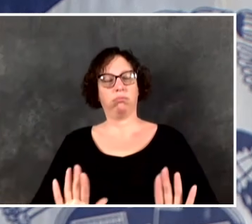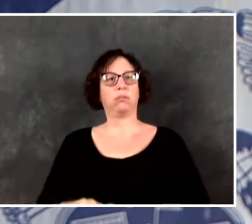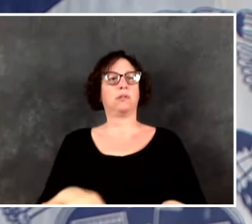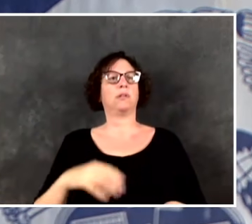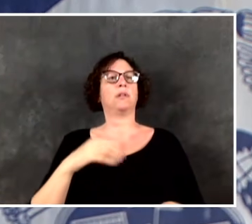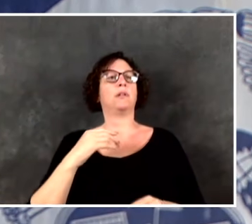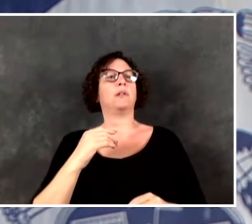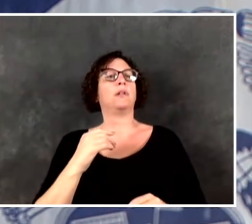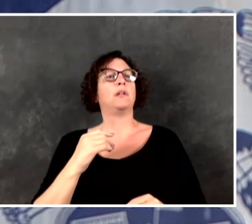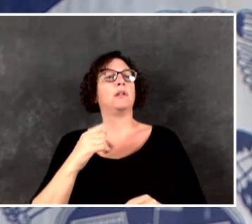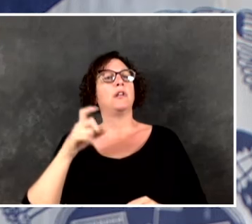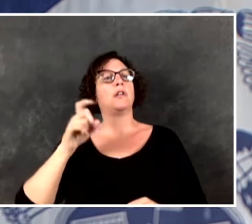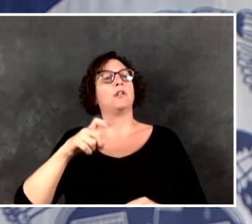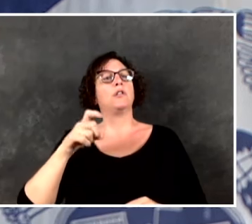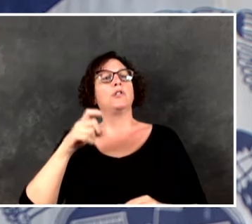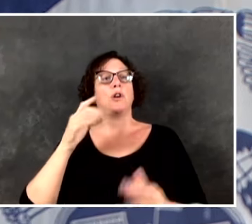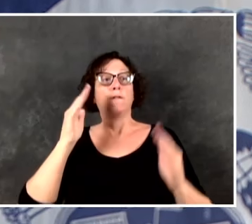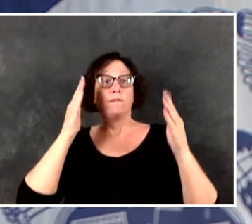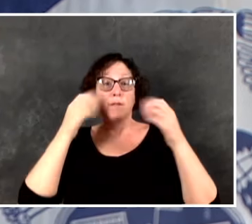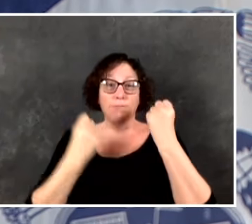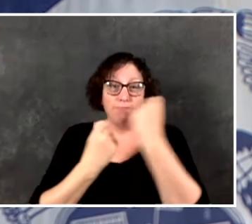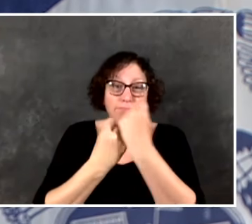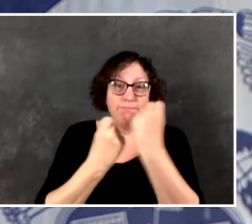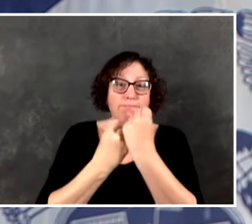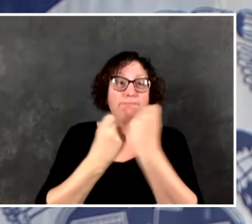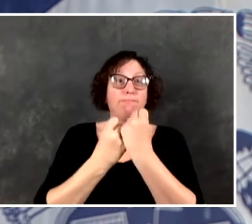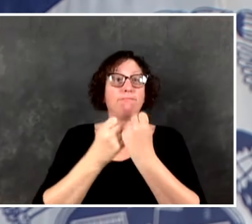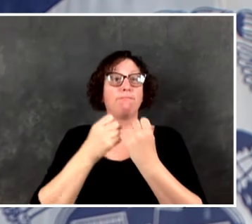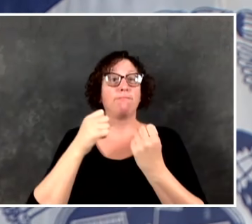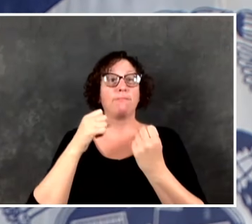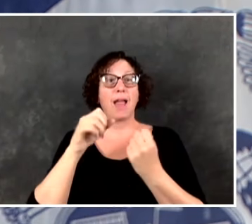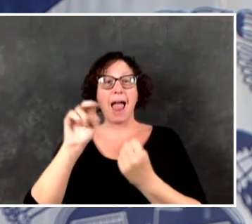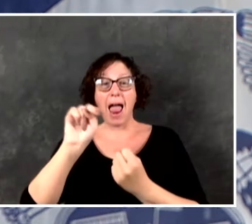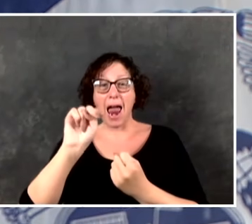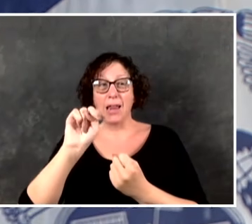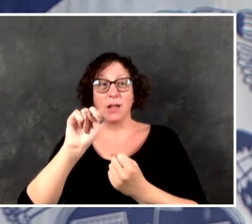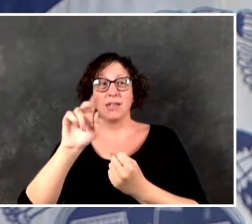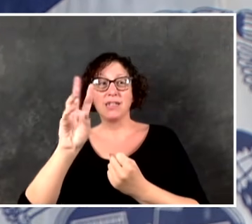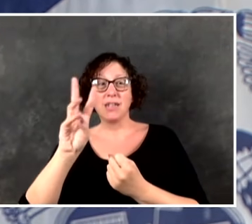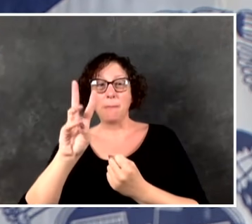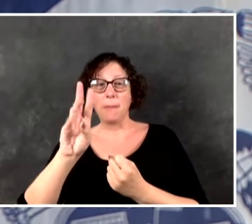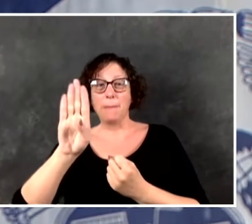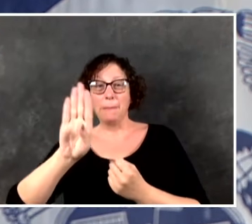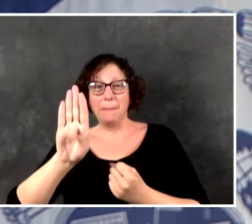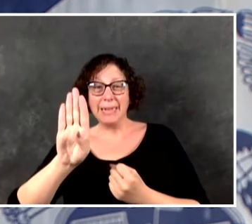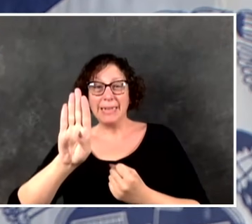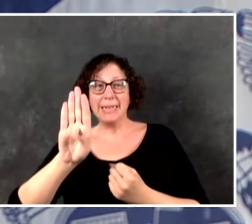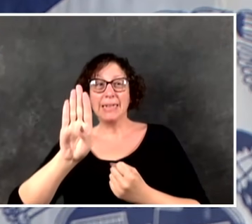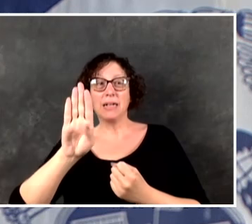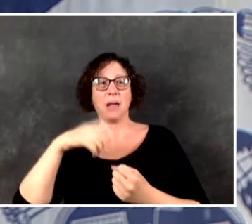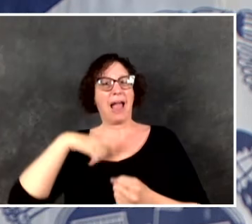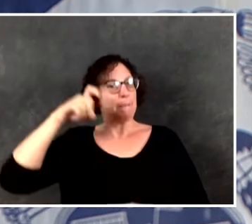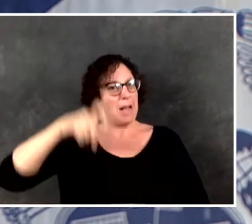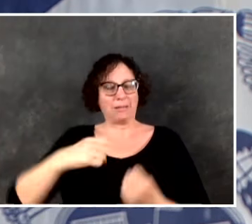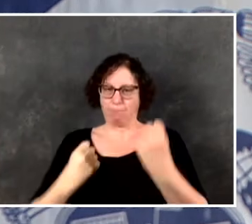SAME ENERGY THEY NEED TSO ERVE THEM. IN FACT, THEY WOULD BE DOUBLING DOWN IN THEIR SUPPORT OFMW B IN